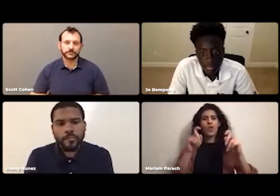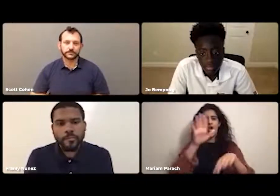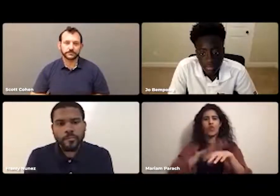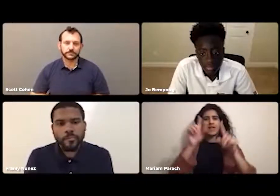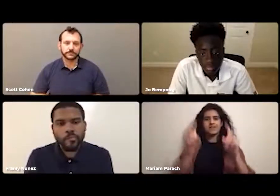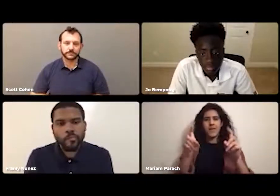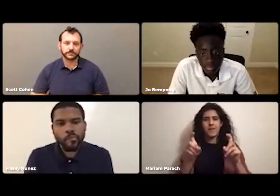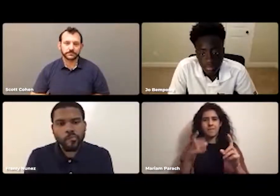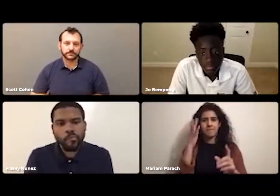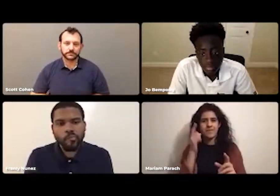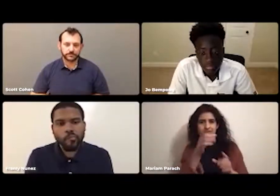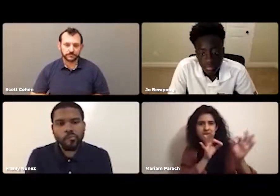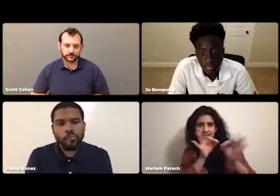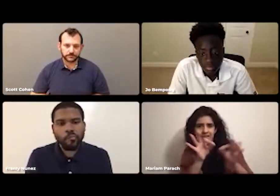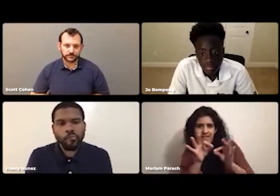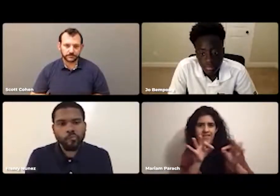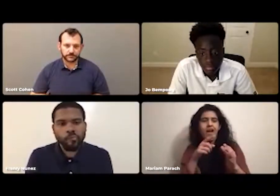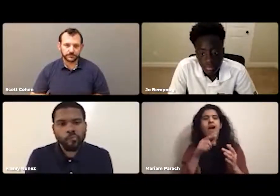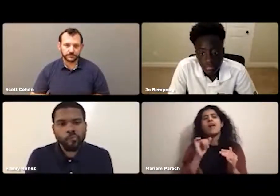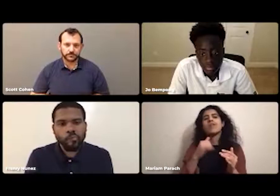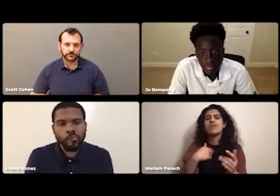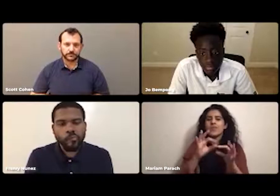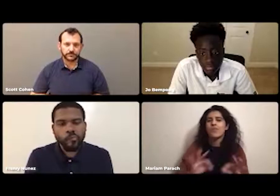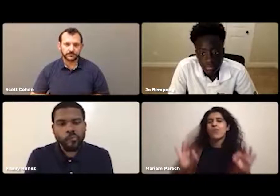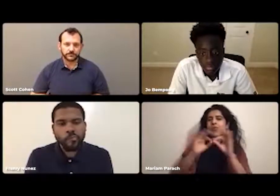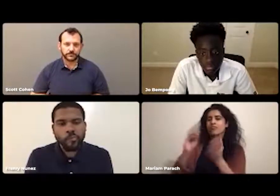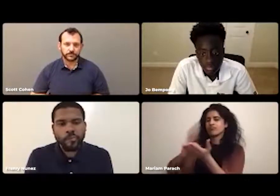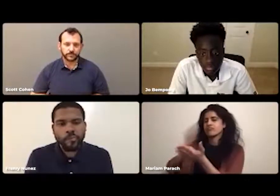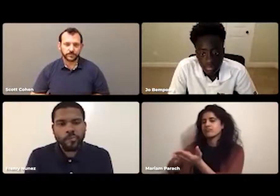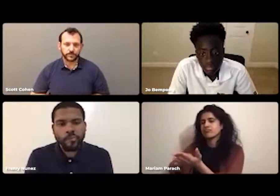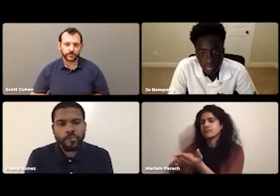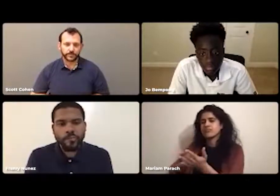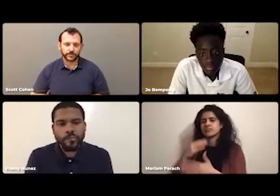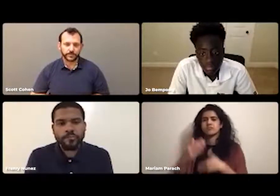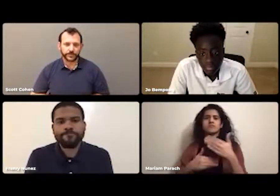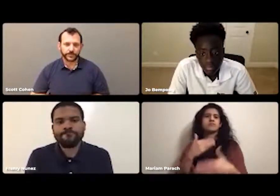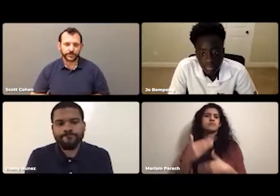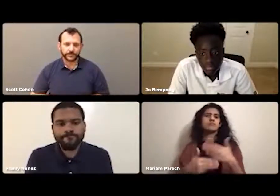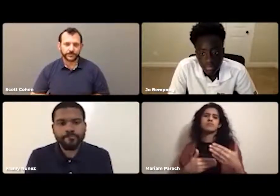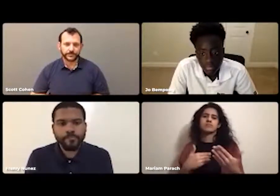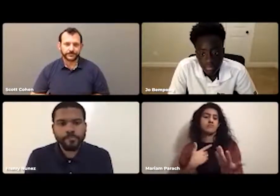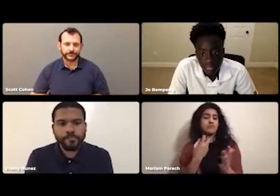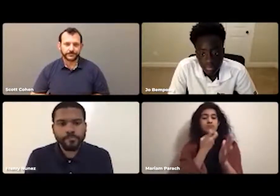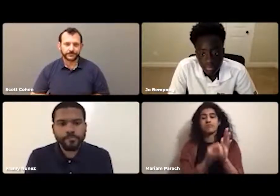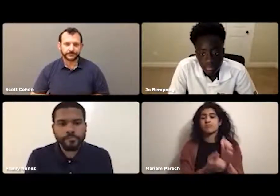I wanted to know what questions would be on the test.